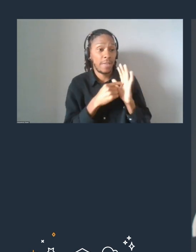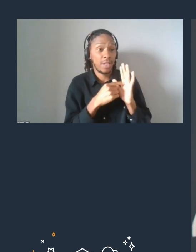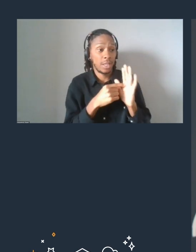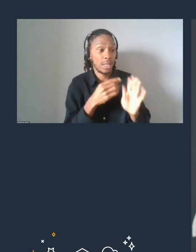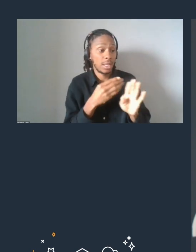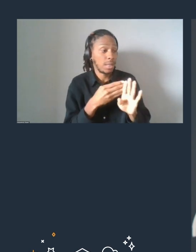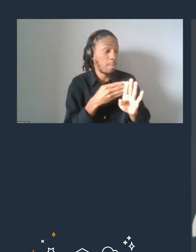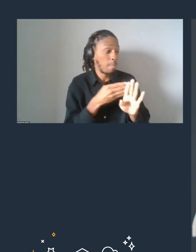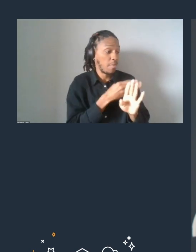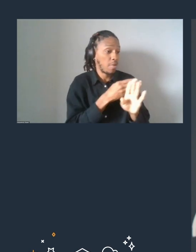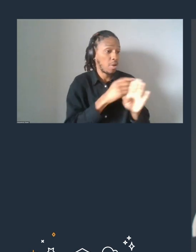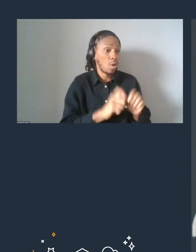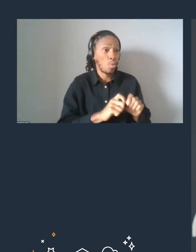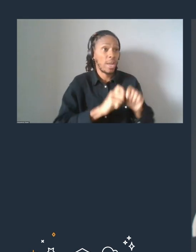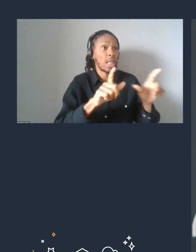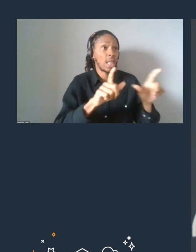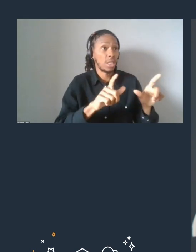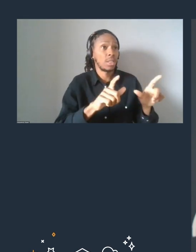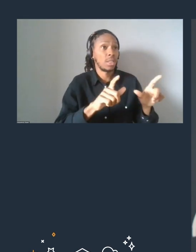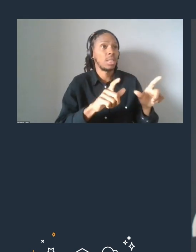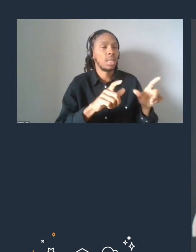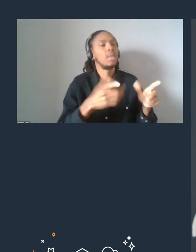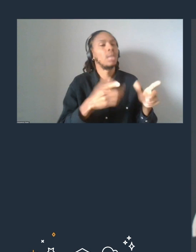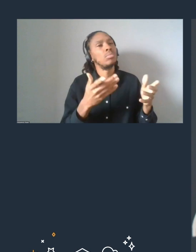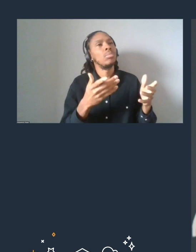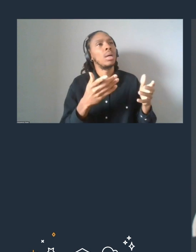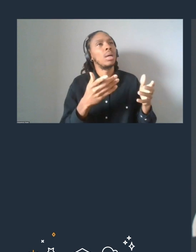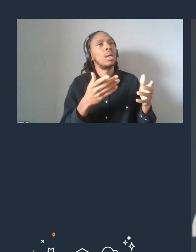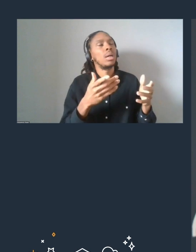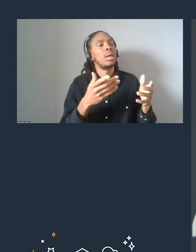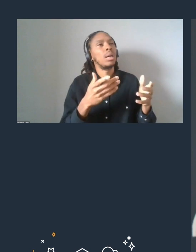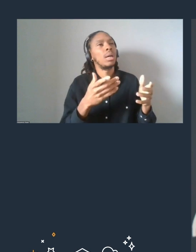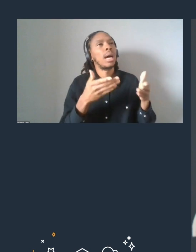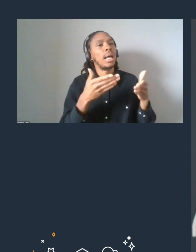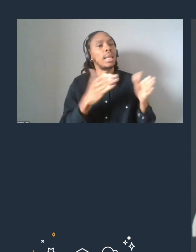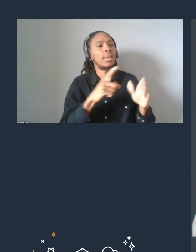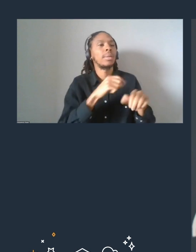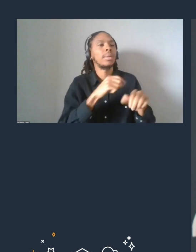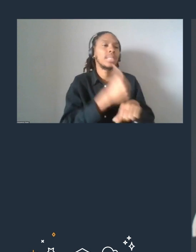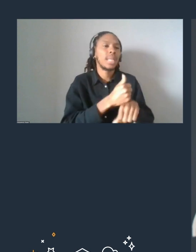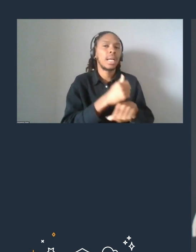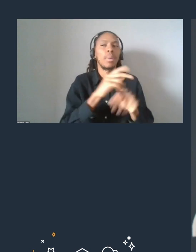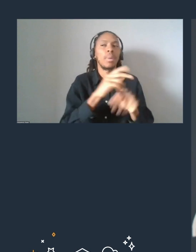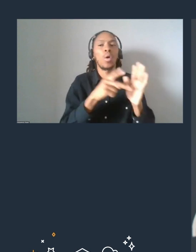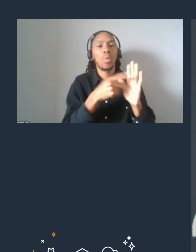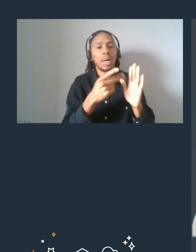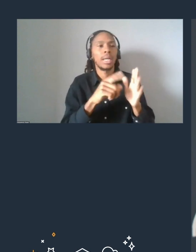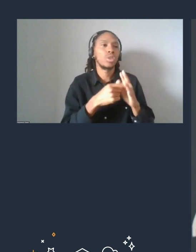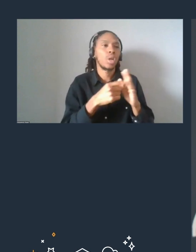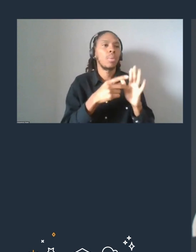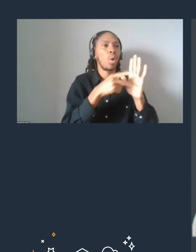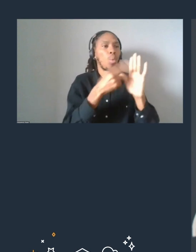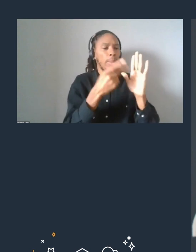batch replication allowed customers to set up replication and start replicating the objects that they uploaded